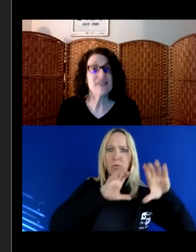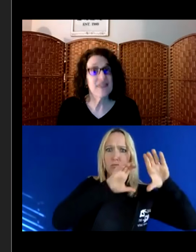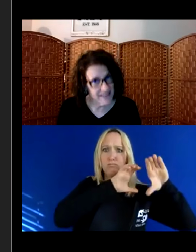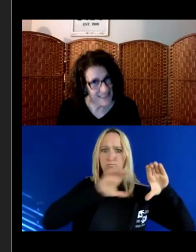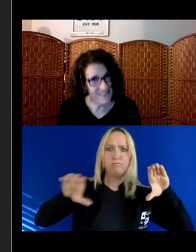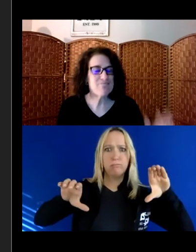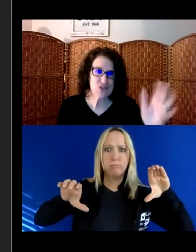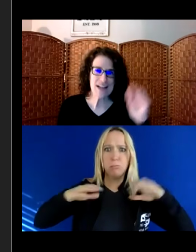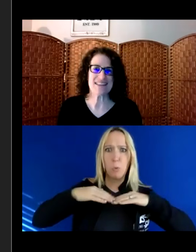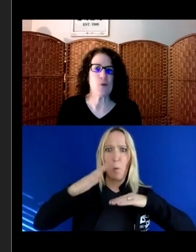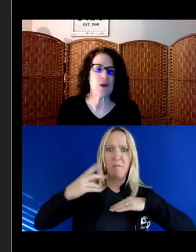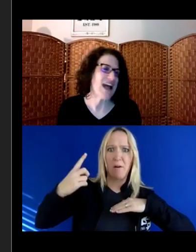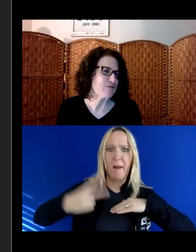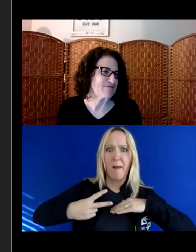Check this one out.